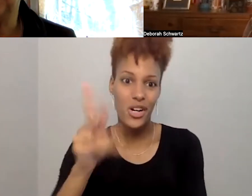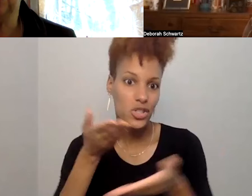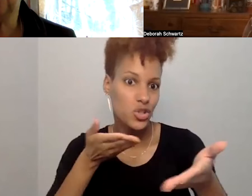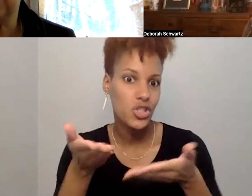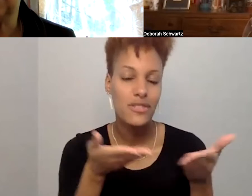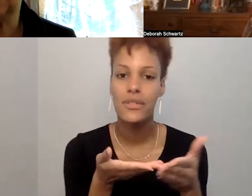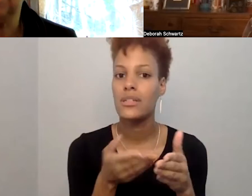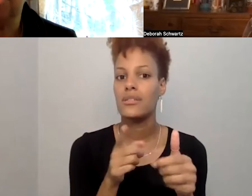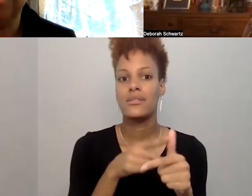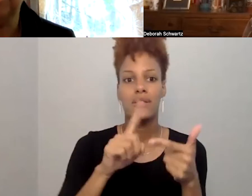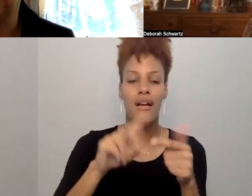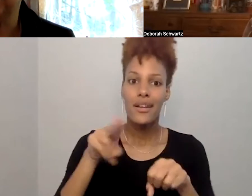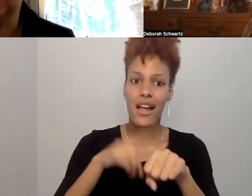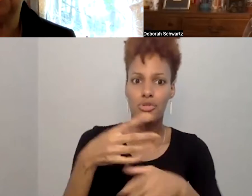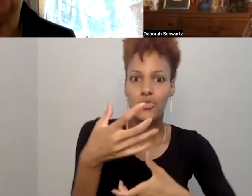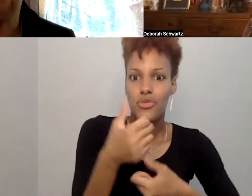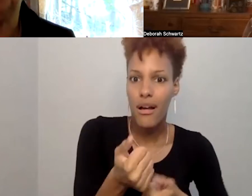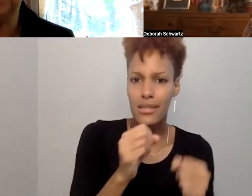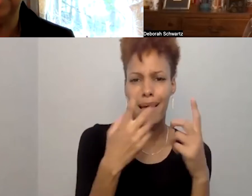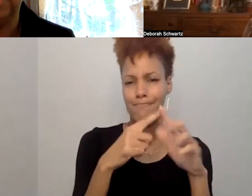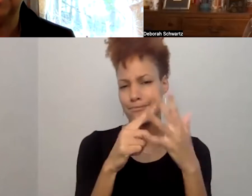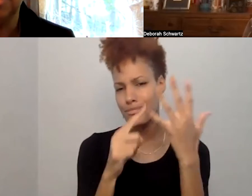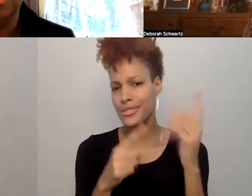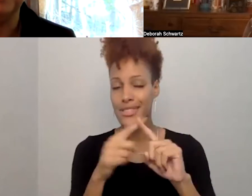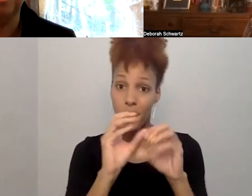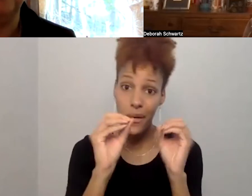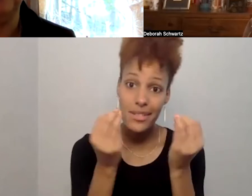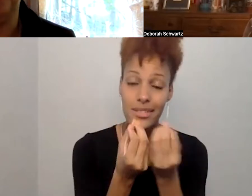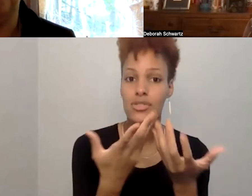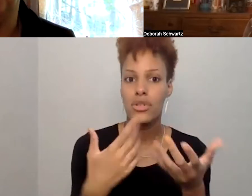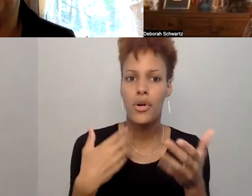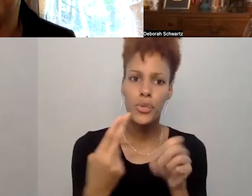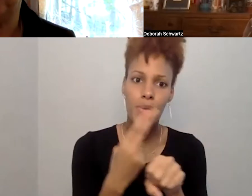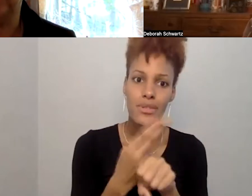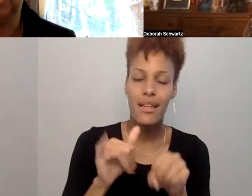National Trust, and all of these organizations are using it as, as kind of their, their Bible for